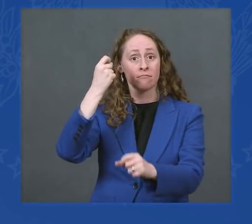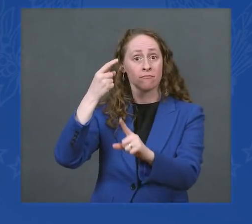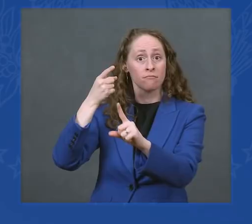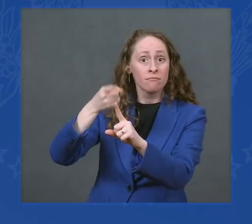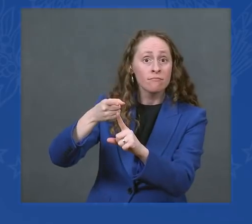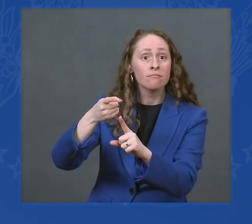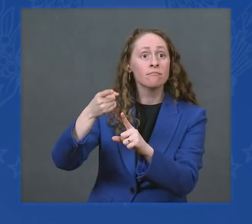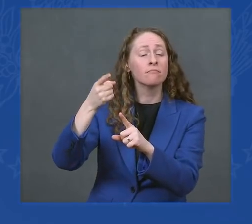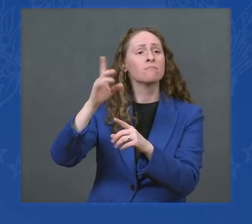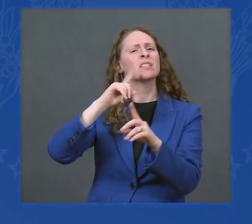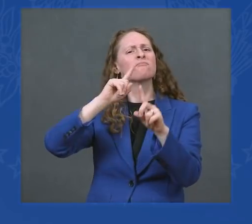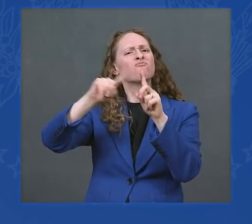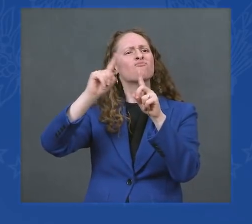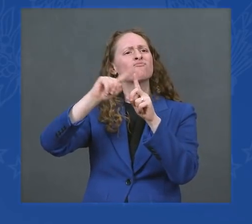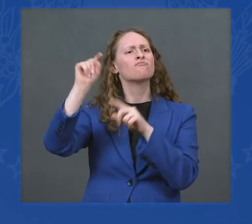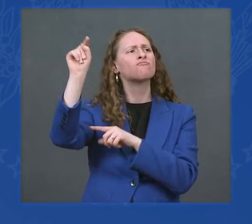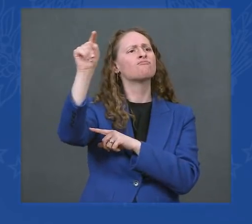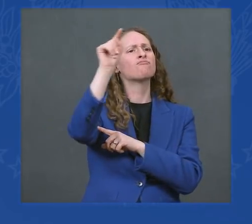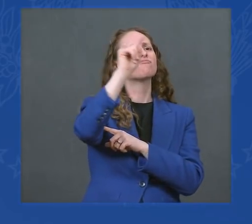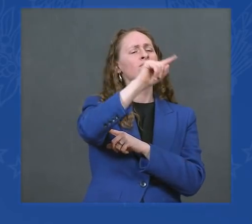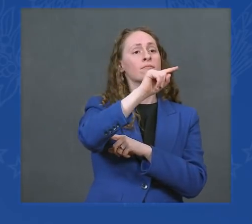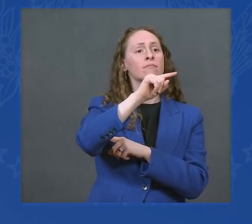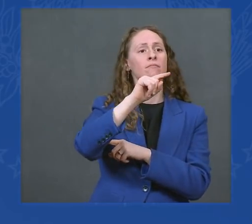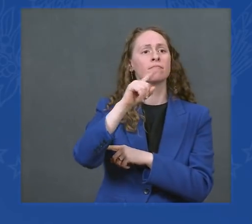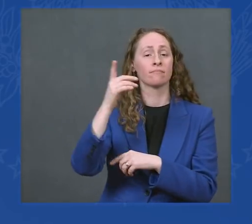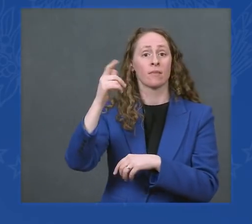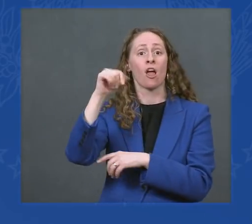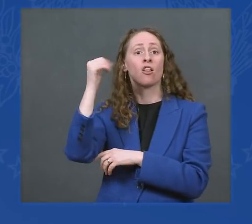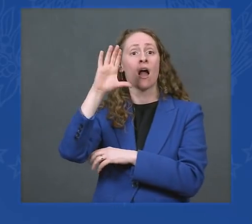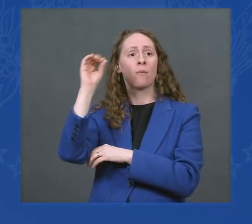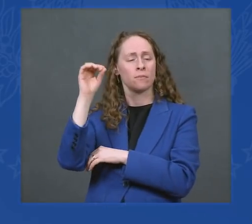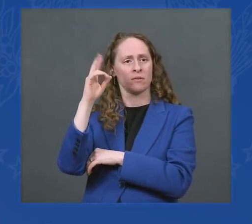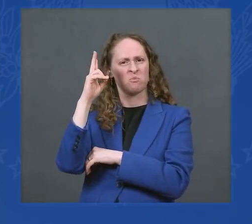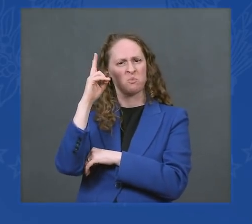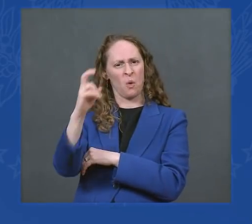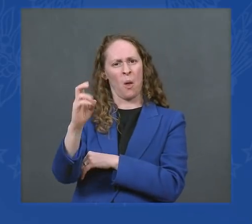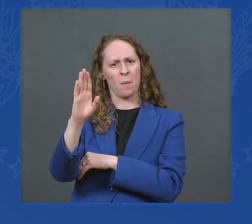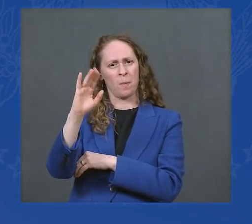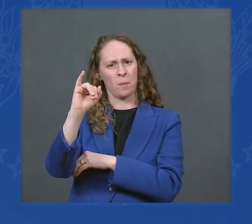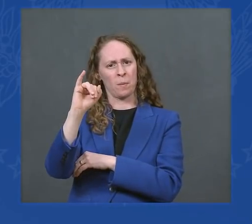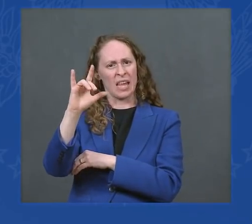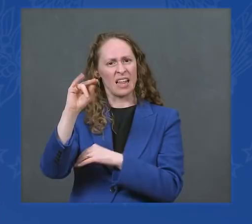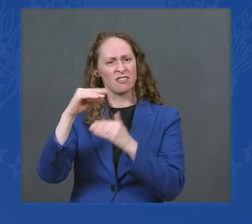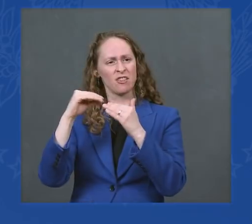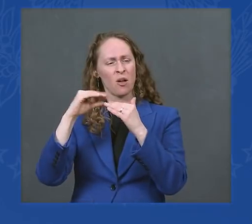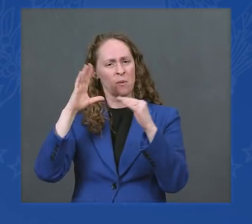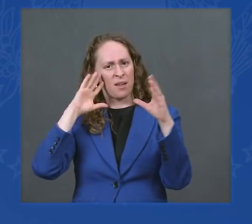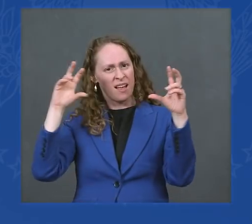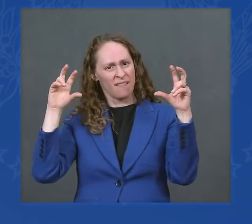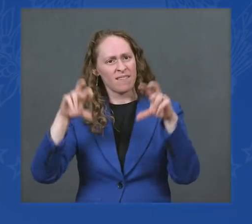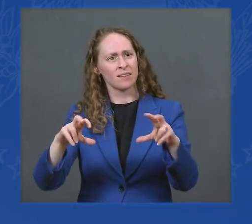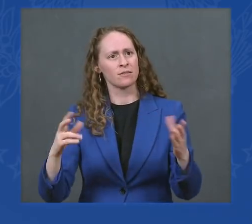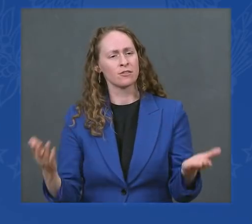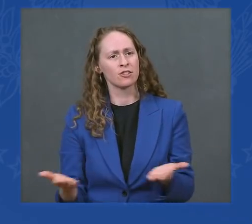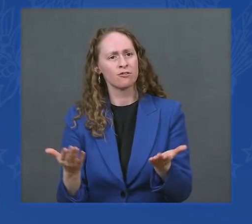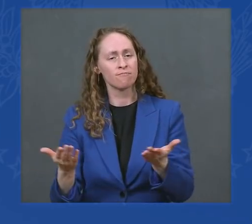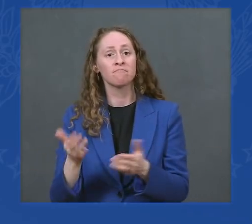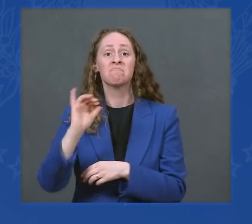in domestic manufacturing here in America, from iconic companies like GM and Ford building out new electric vehicle production;